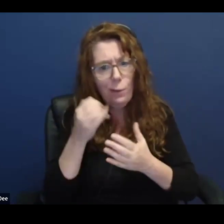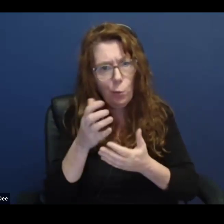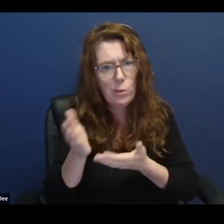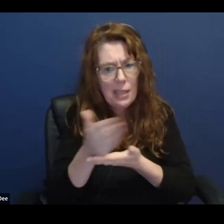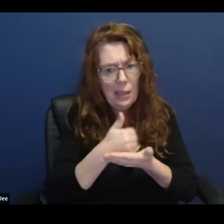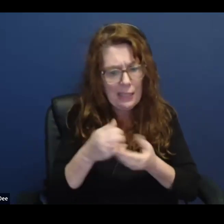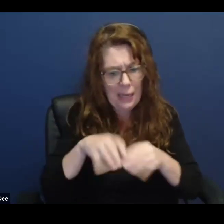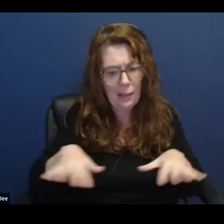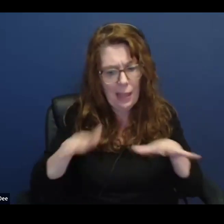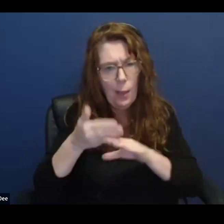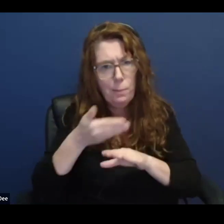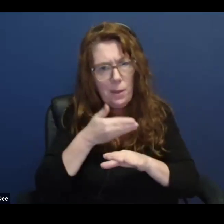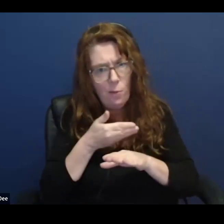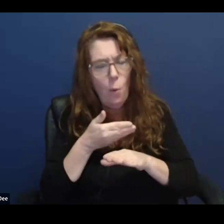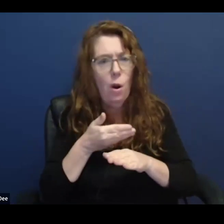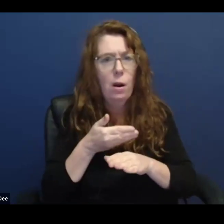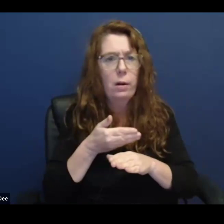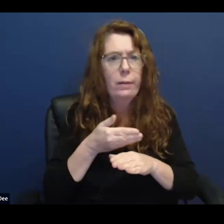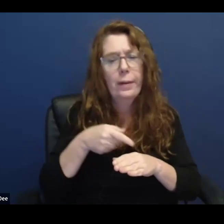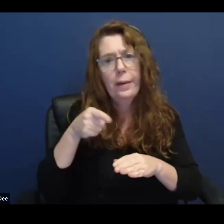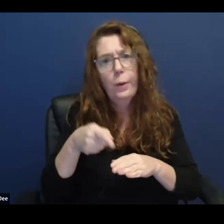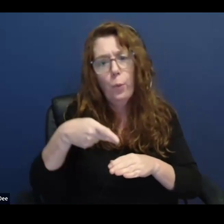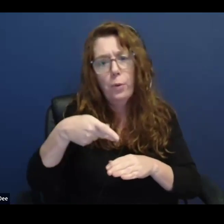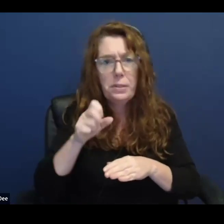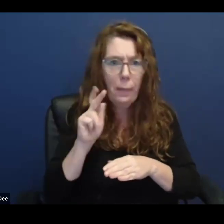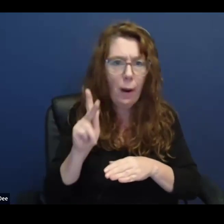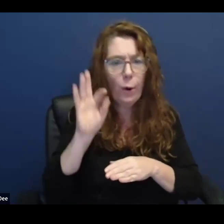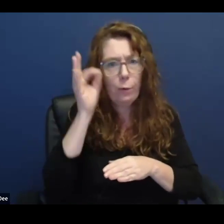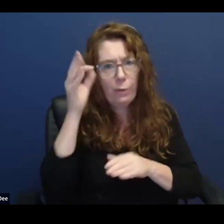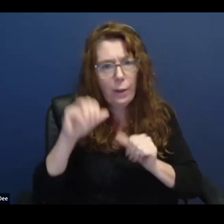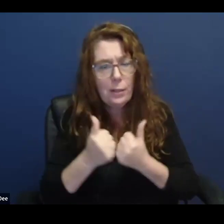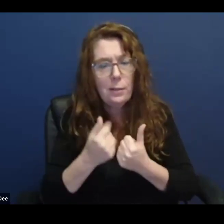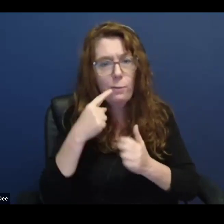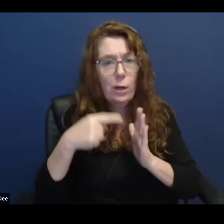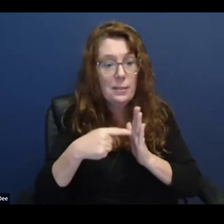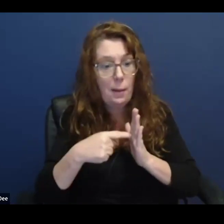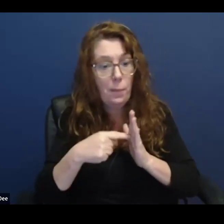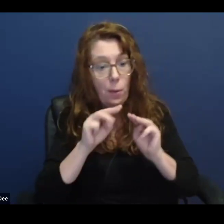the land was a park or a federal agency. So, for example, if a museum reached out with a statement